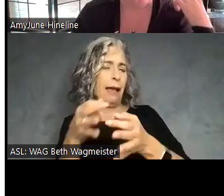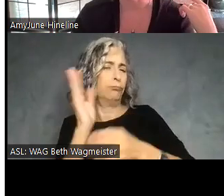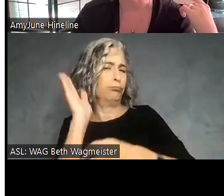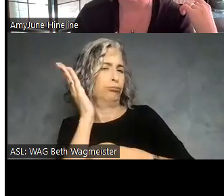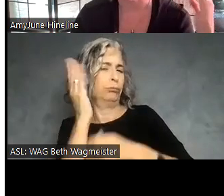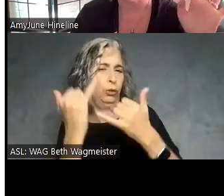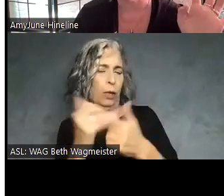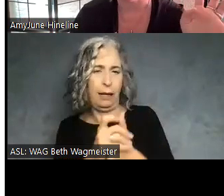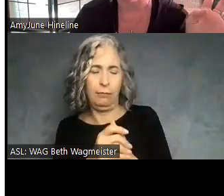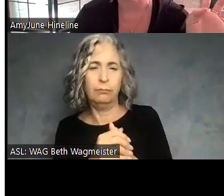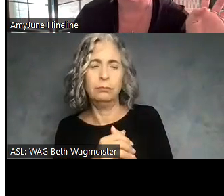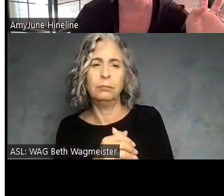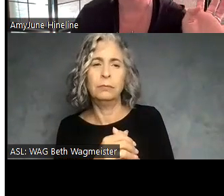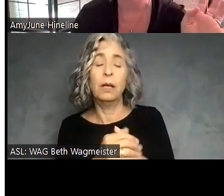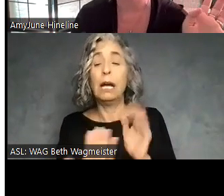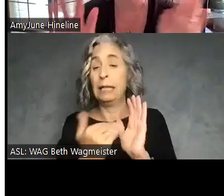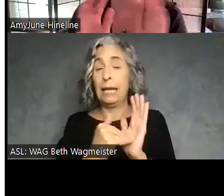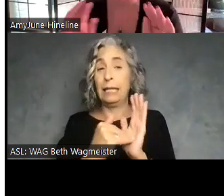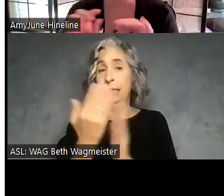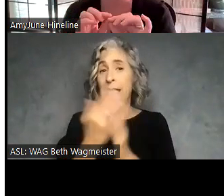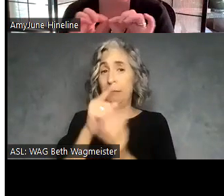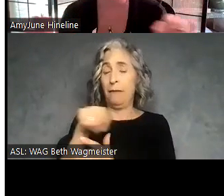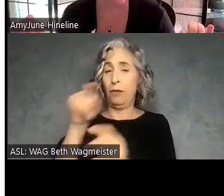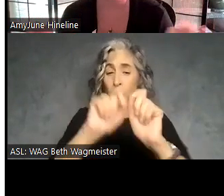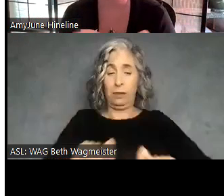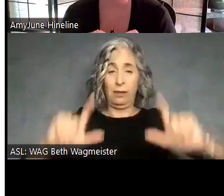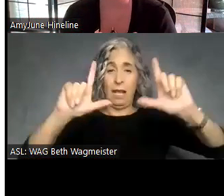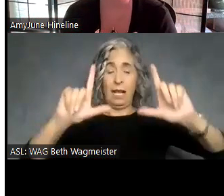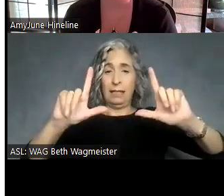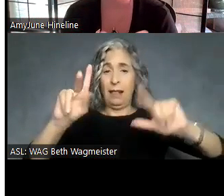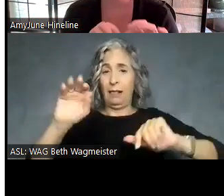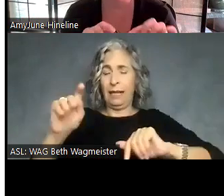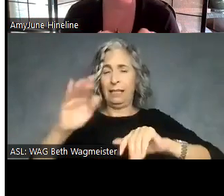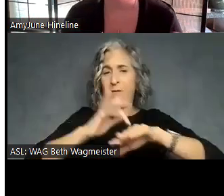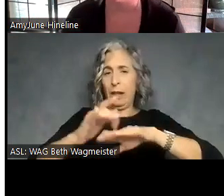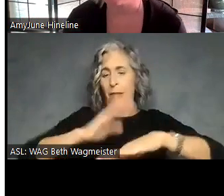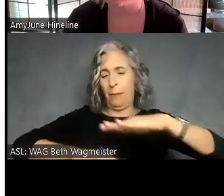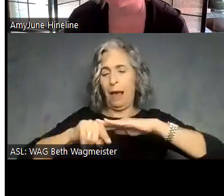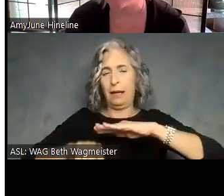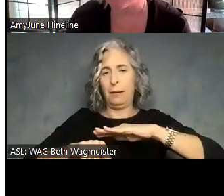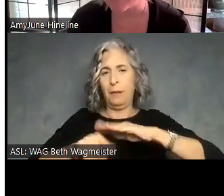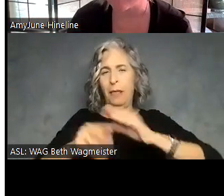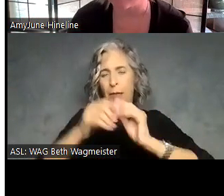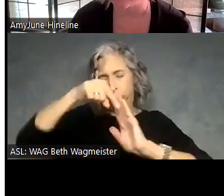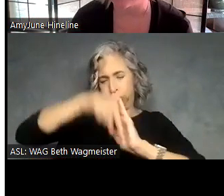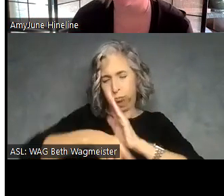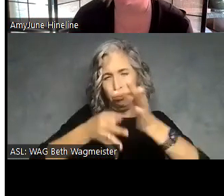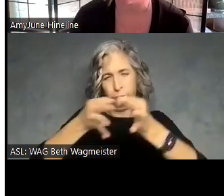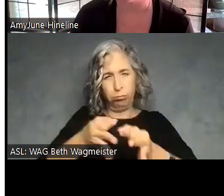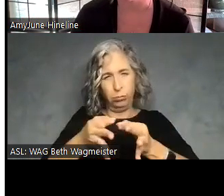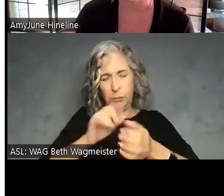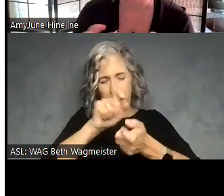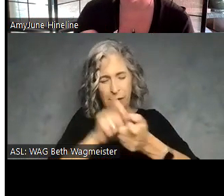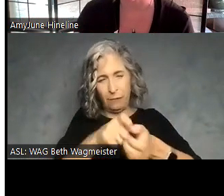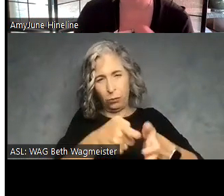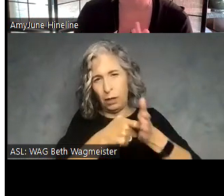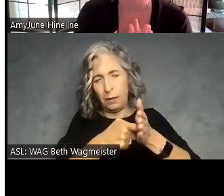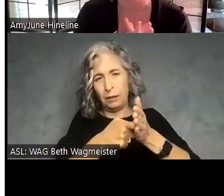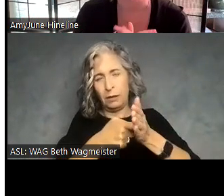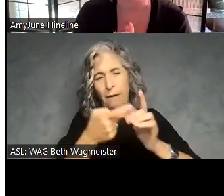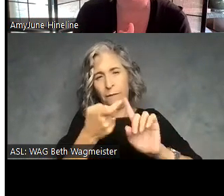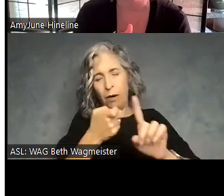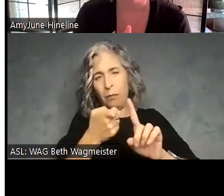pause, stop, and replay. And just whenever possible, provide your users alternatives to